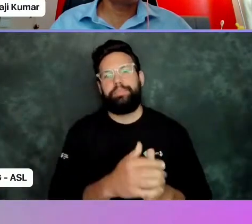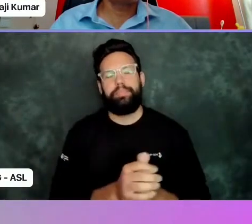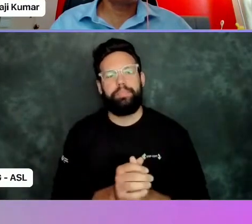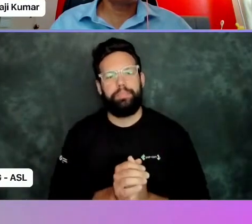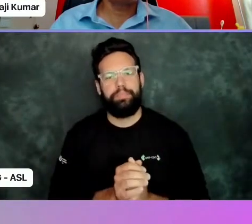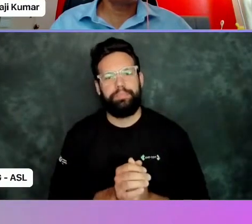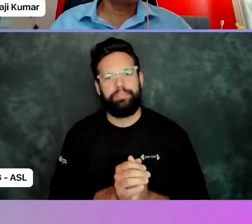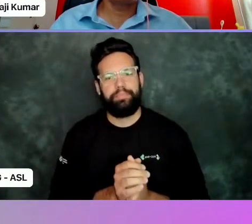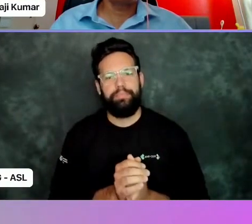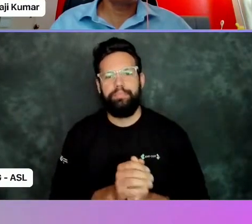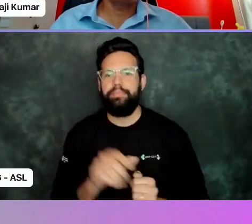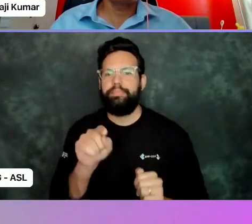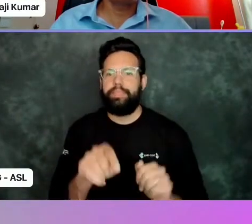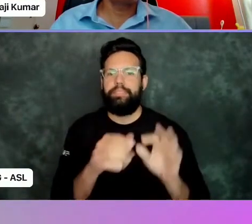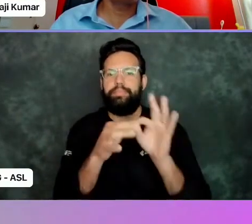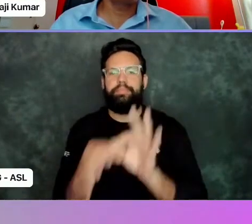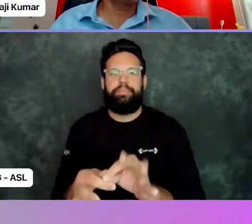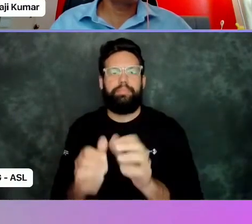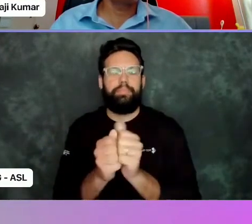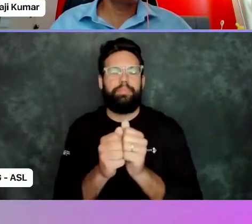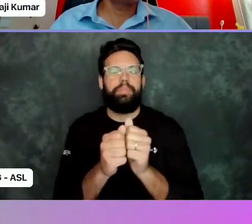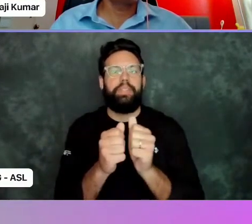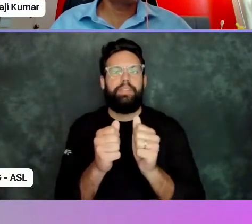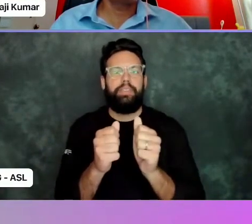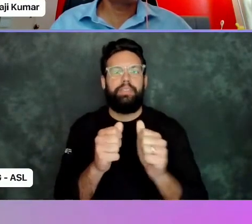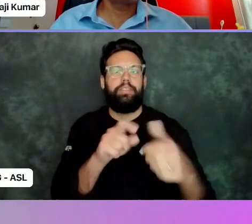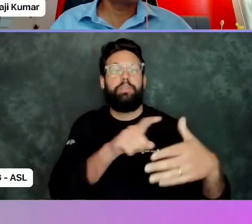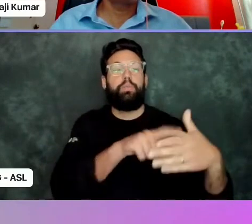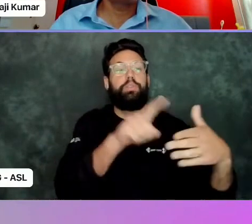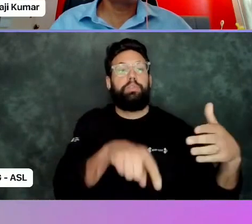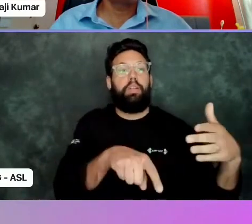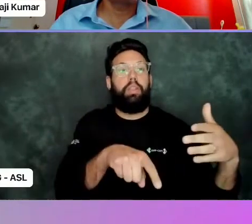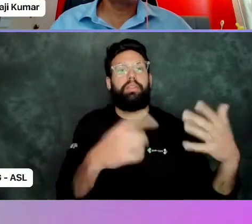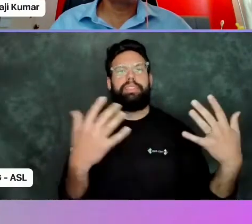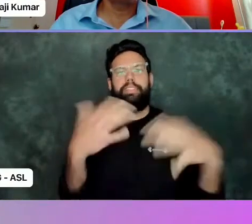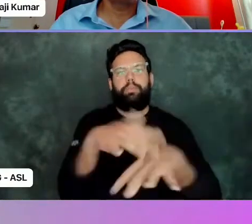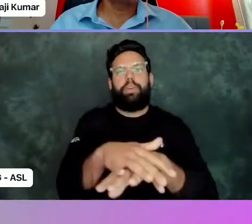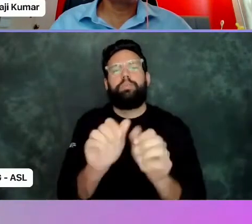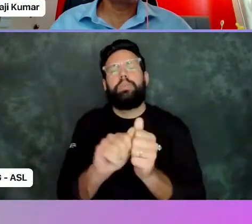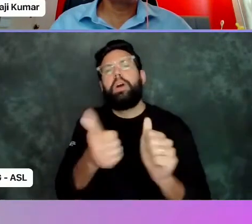This one relates to integration of results with other tools. So the question is,